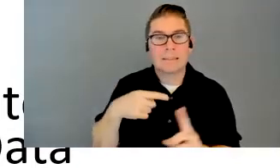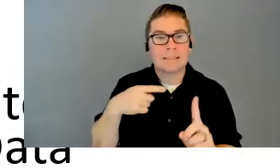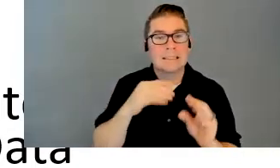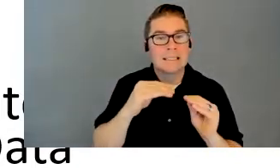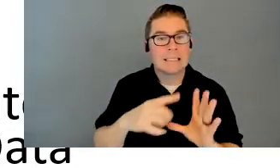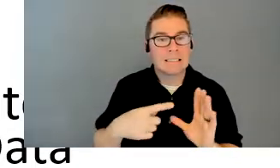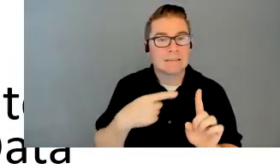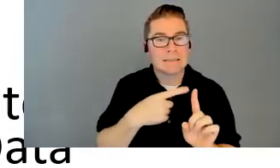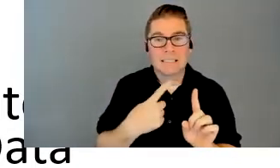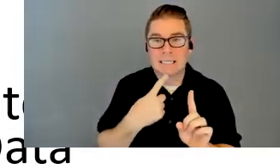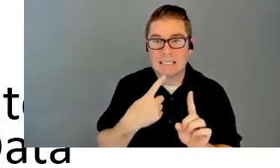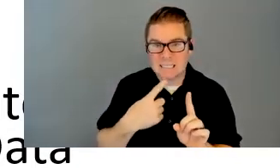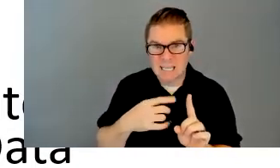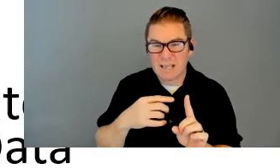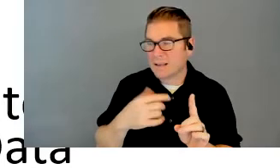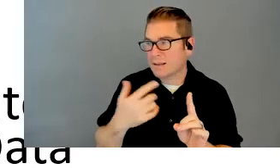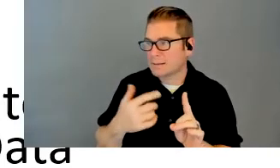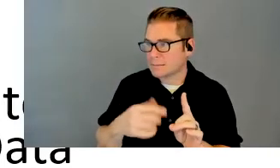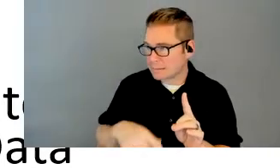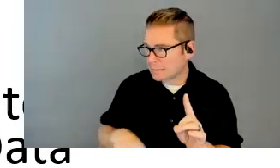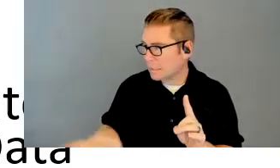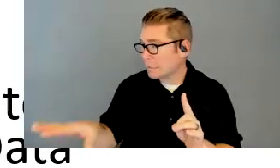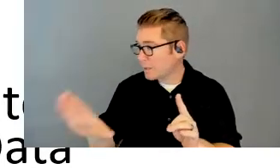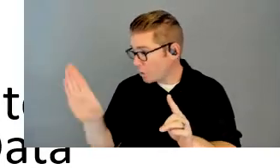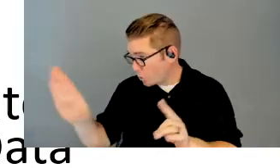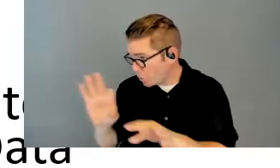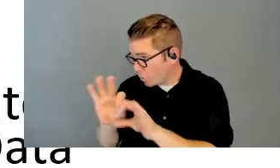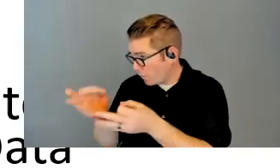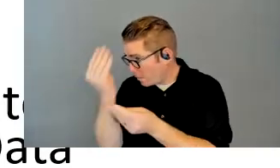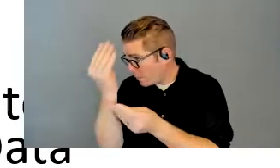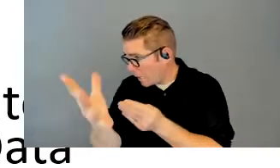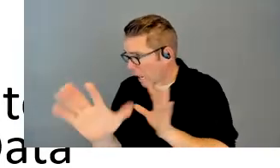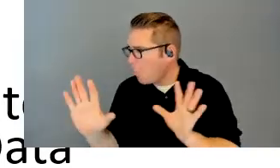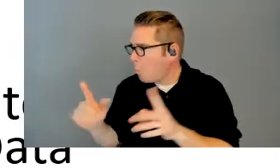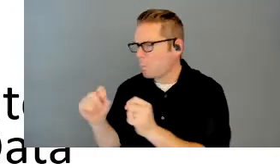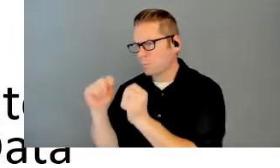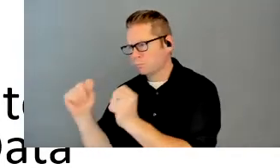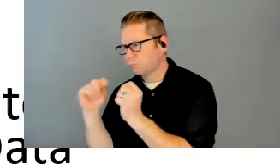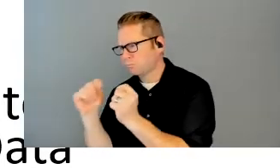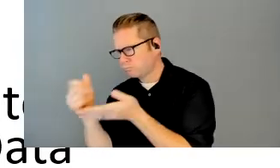cultural differences in reaching and communicating with teachers. Sean or Maryann, any comments on that?